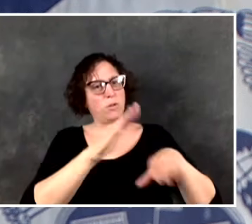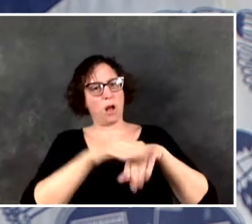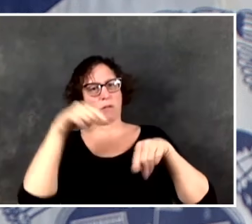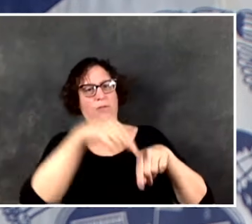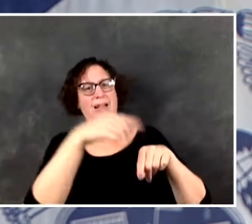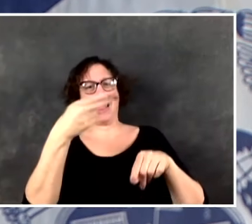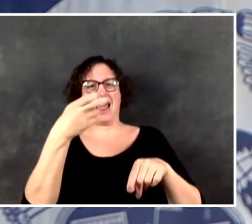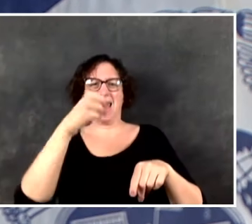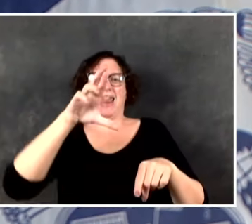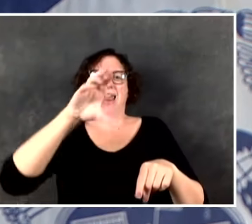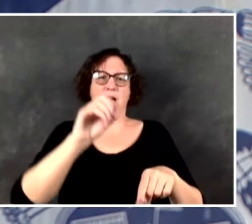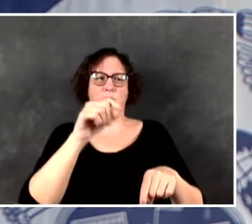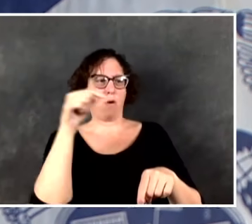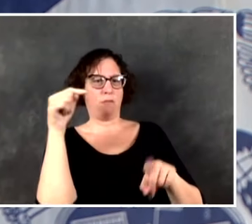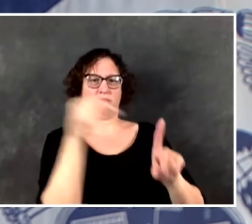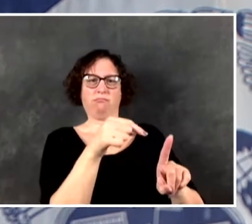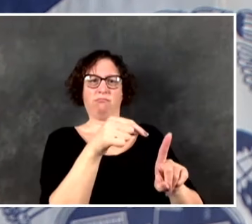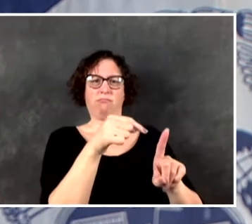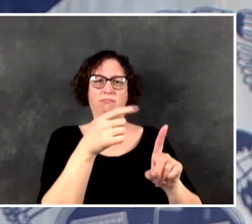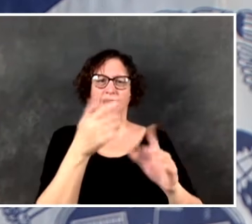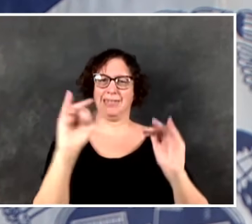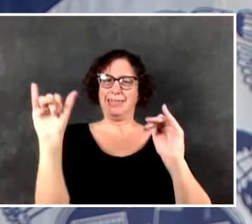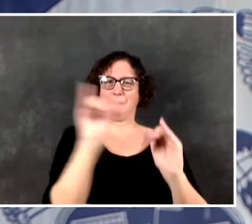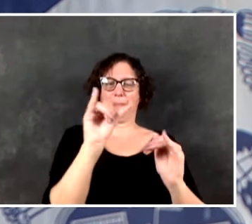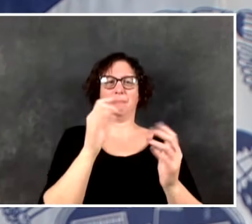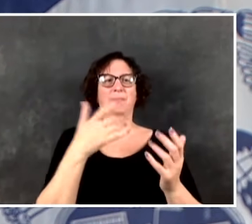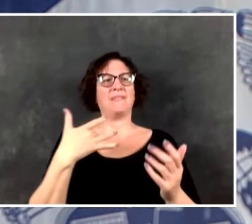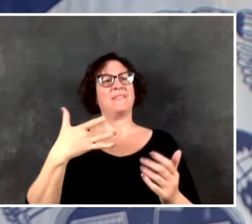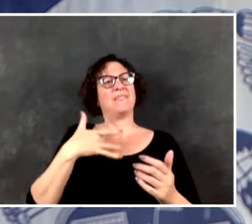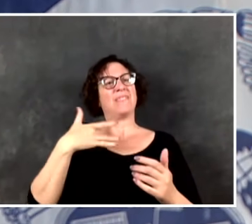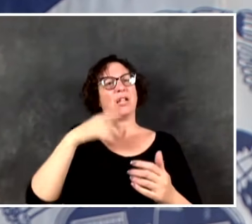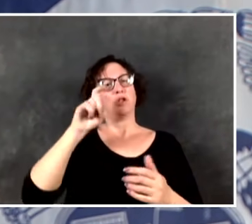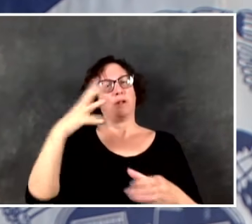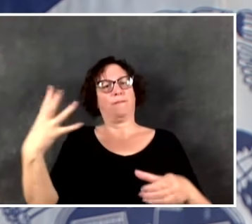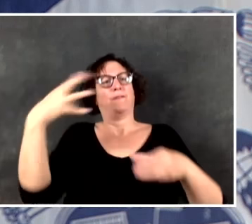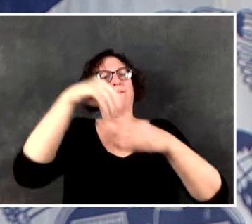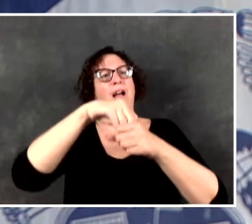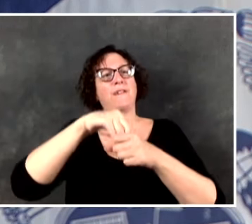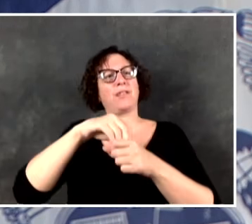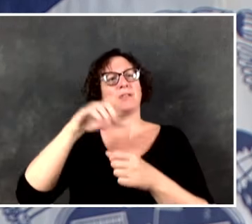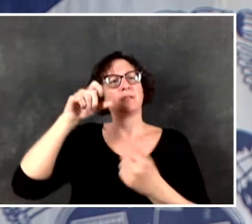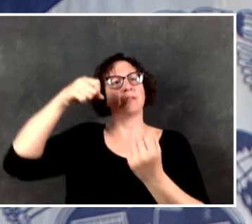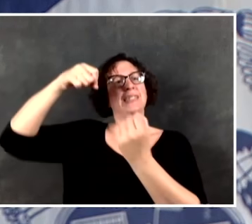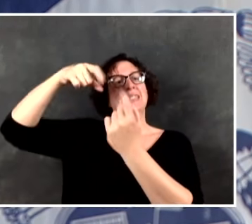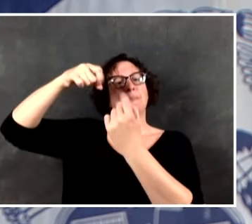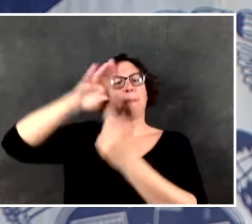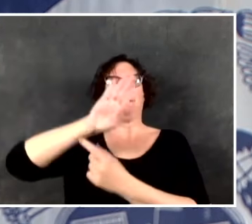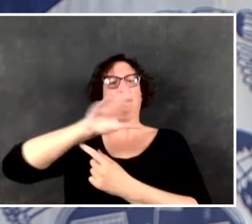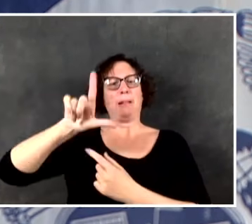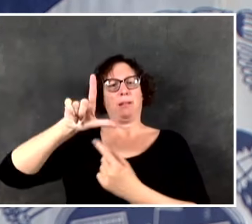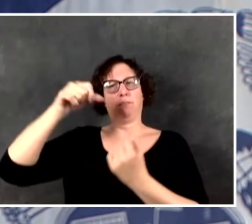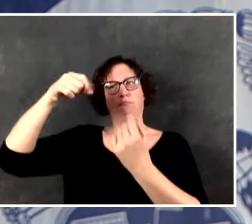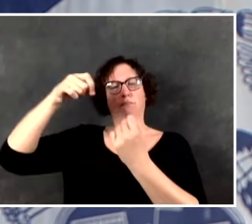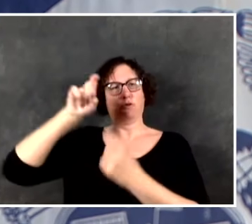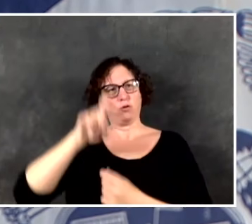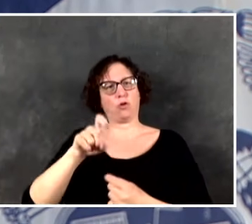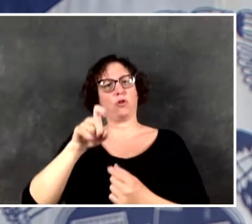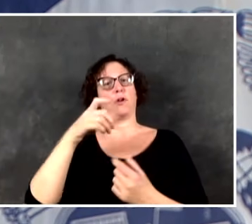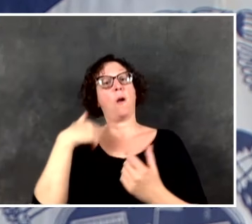WELL. AND THEY CAN DO THAT. SO I THINK THAT IS IS AI LVE OPTION TO BE IN THE STIMULUS AND THAT VOTE IN THE STIMULUS WE'RE HEARING MEOR DAN MORE NOT EVEN